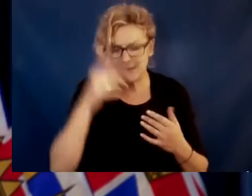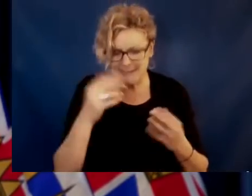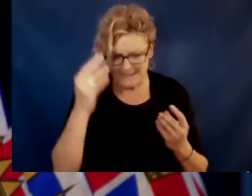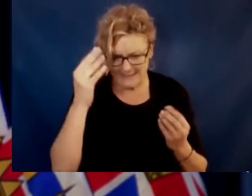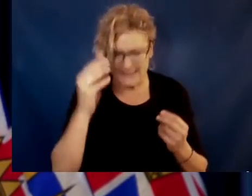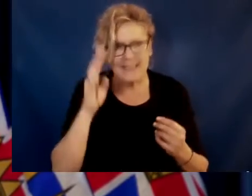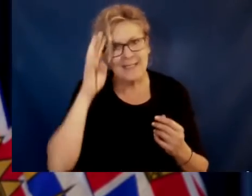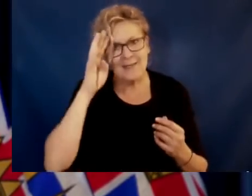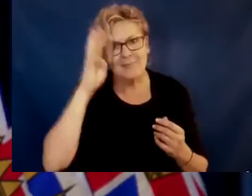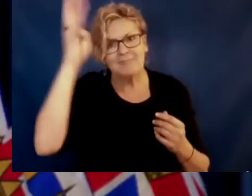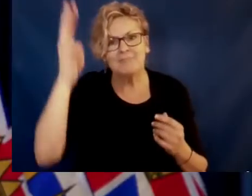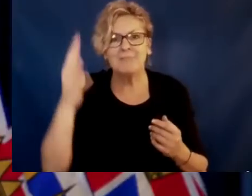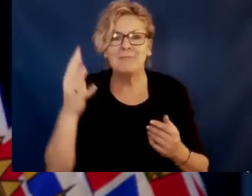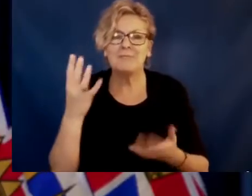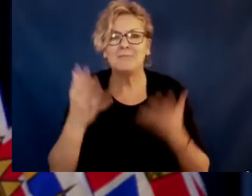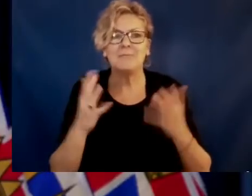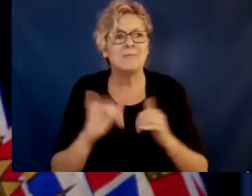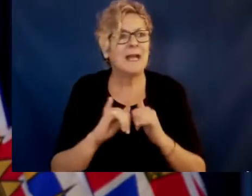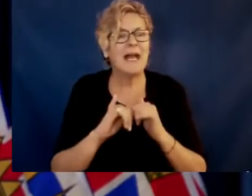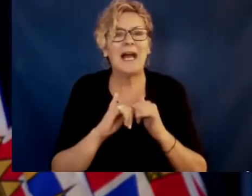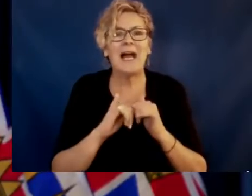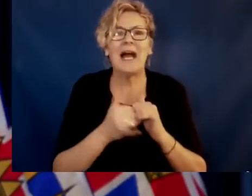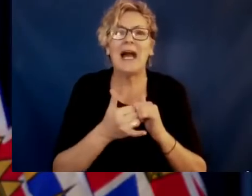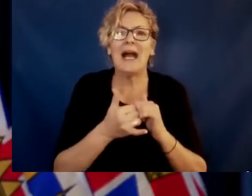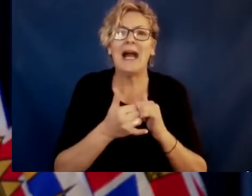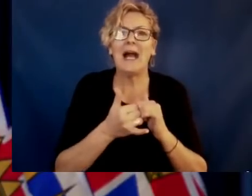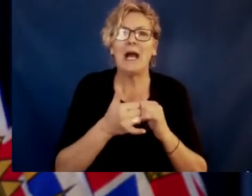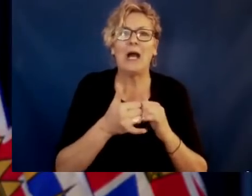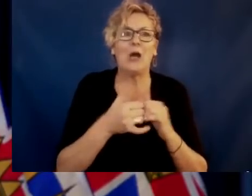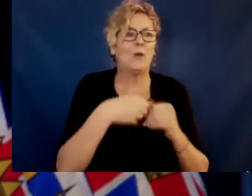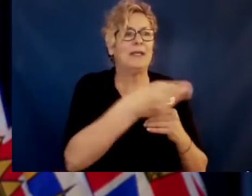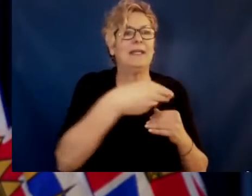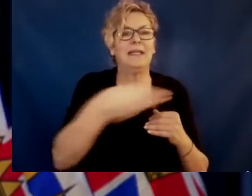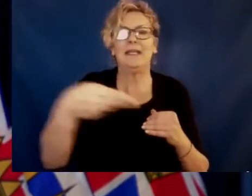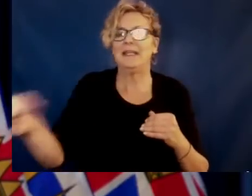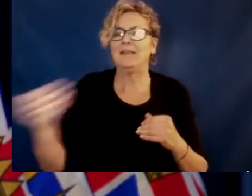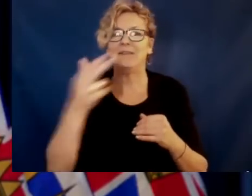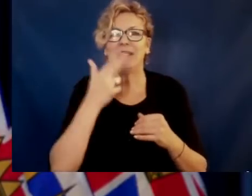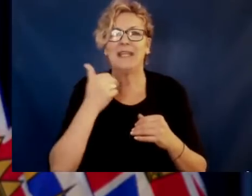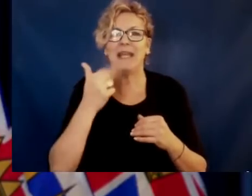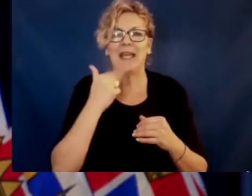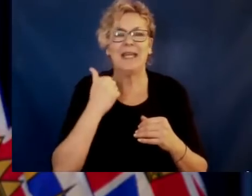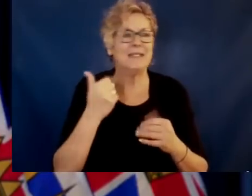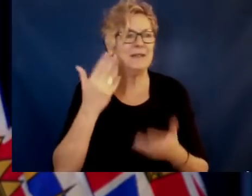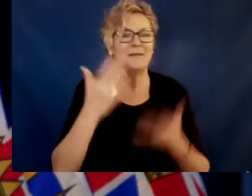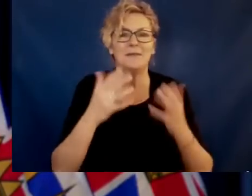One of my parent friends was talking about either a tube or having a little line with clips